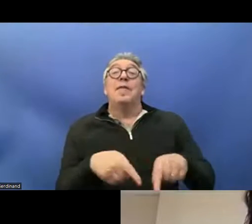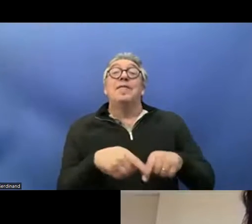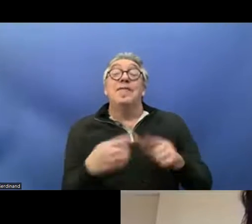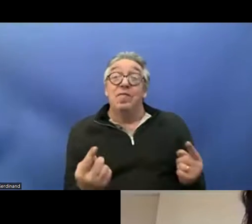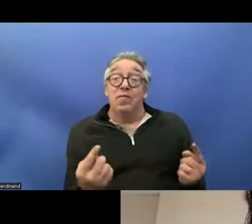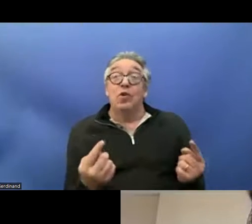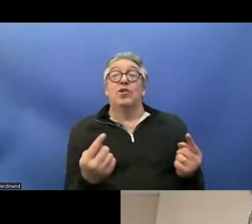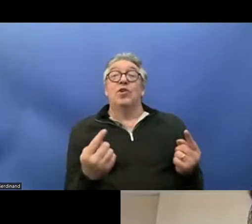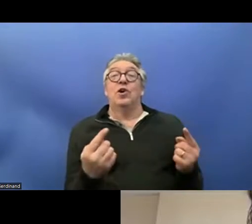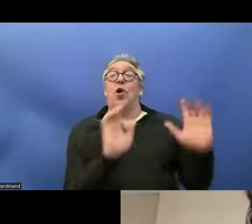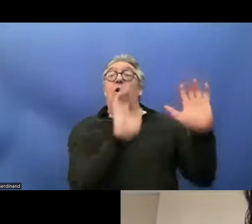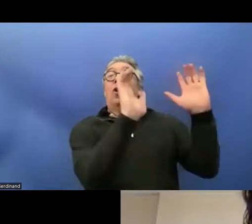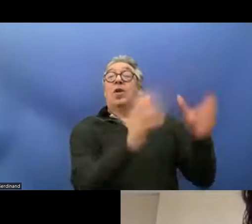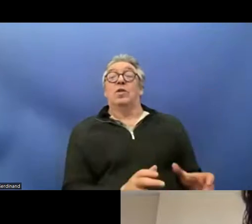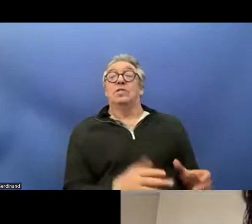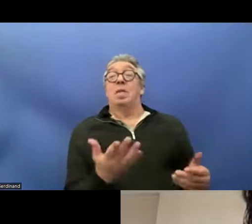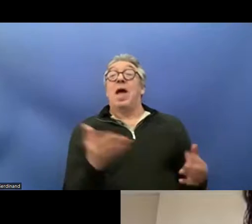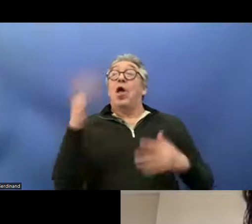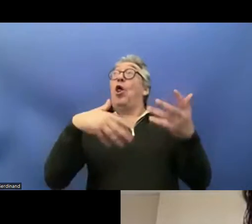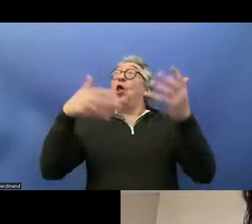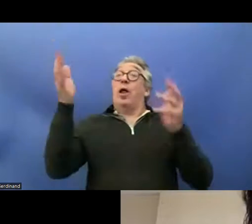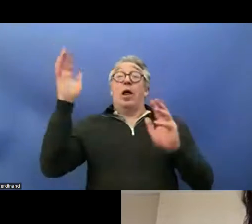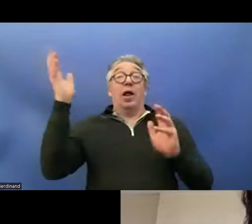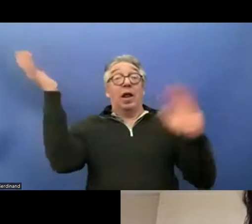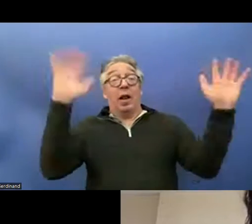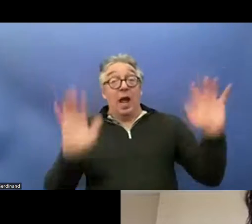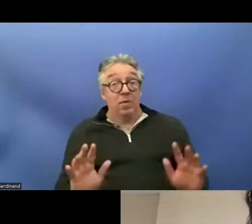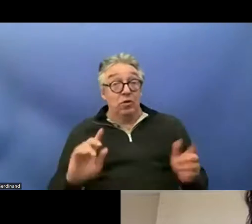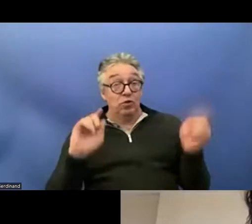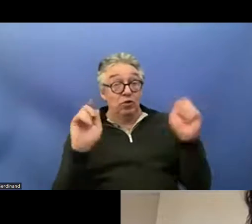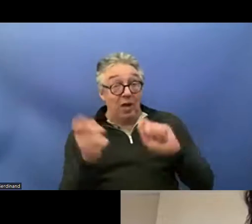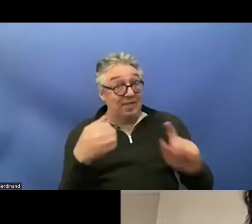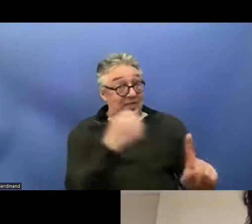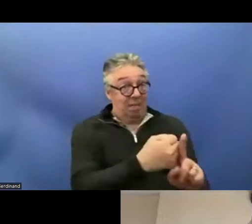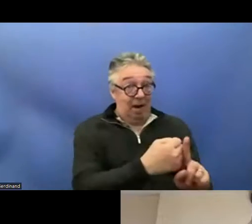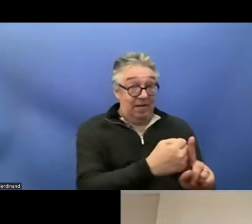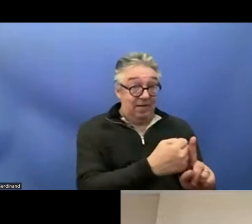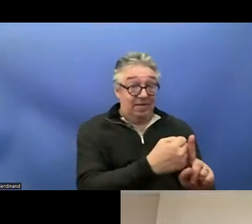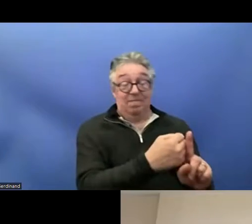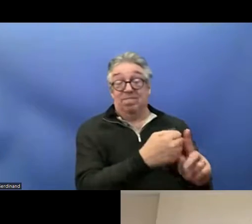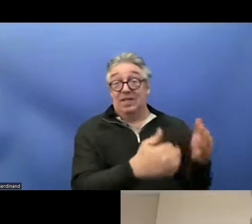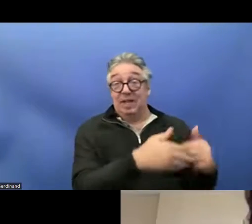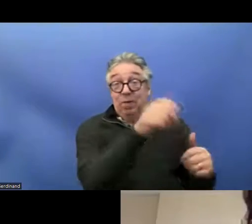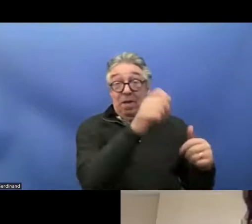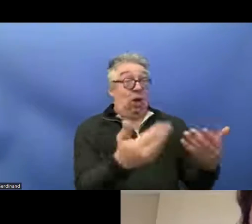Examples are impact of climate change and disasters on persons with disabilities and so forth.